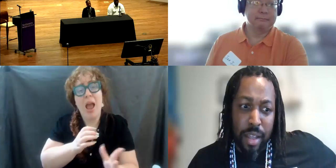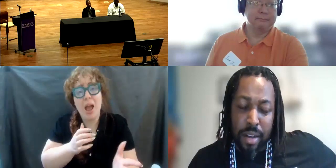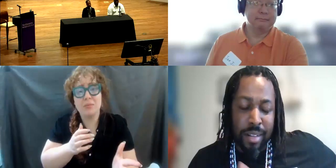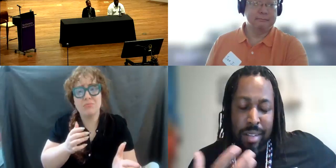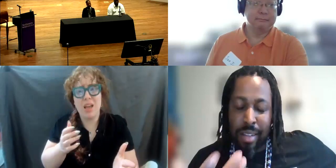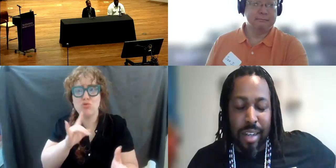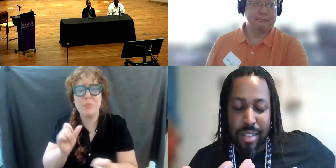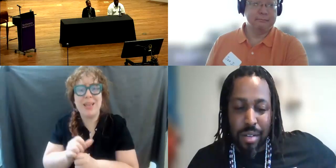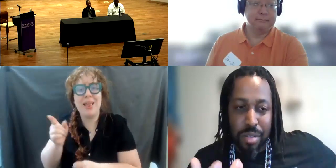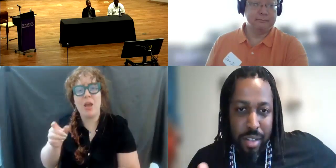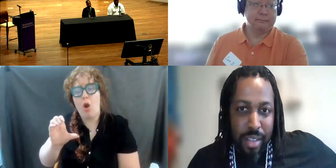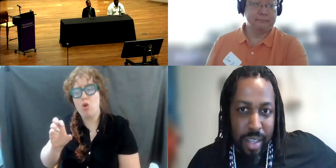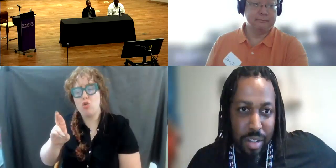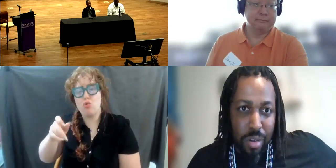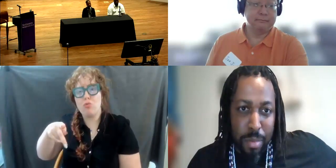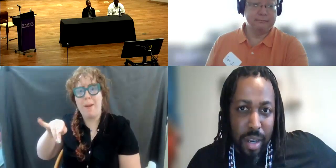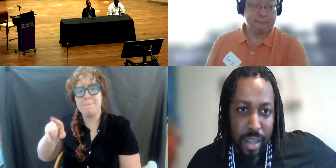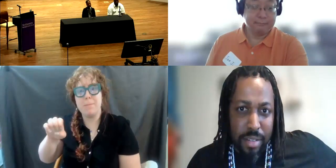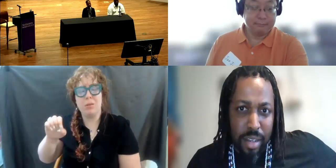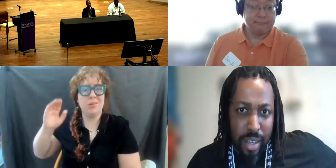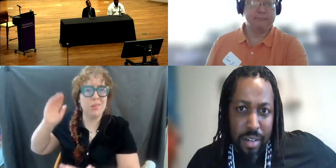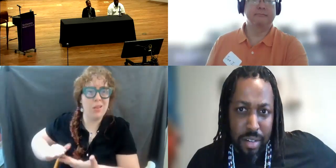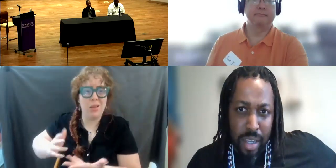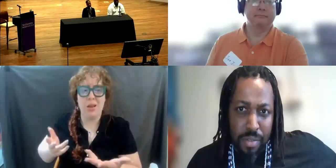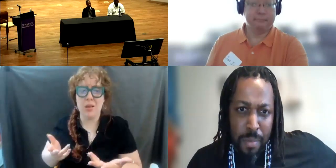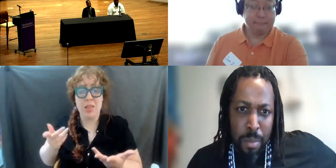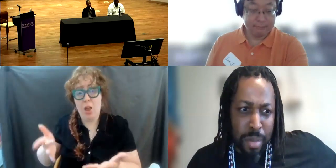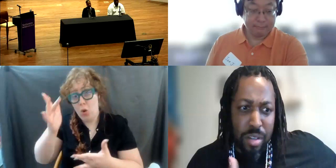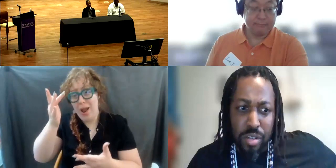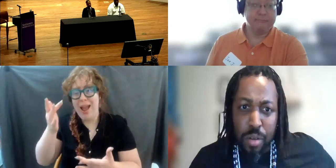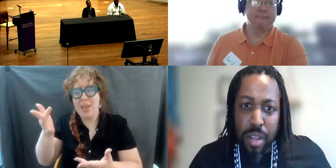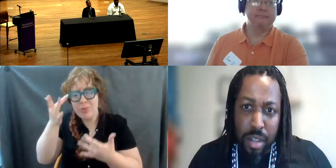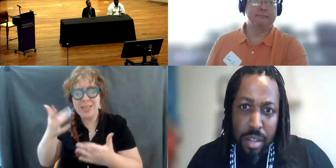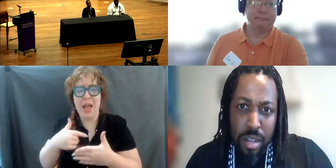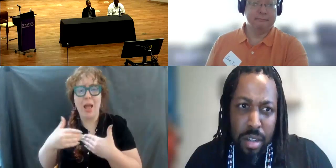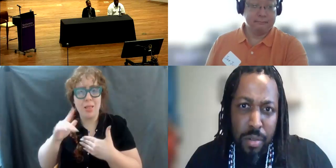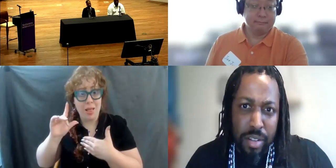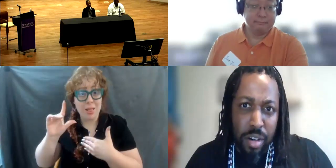that again is so sick that gets criminalized later in life. We start so young.